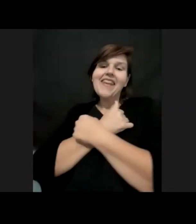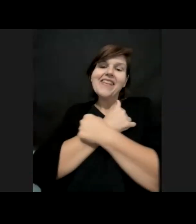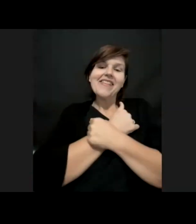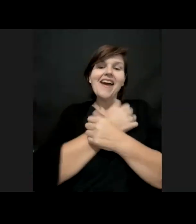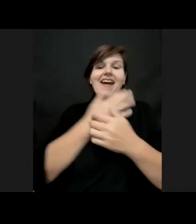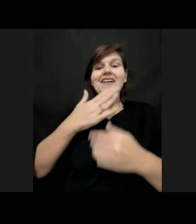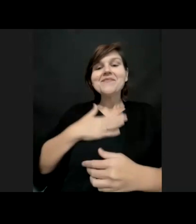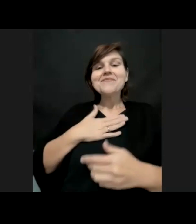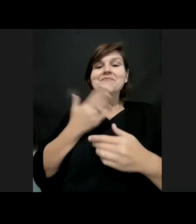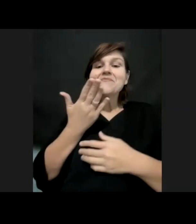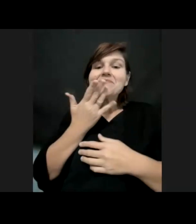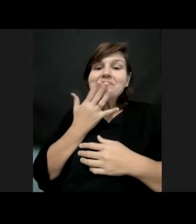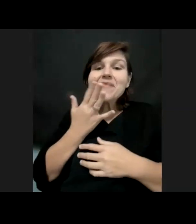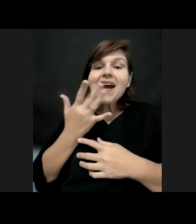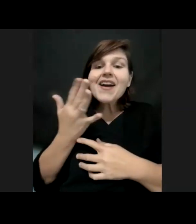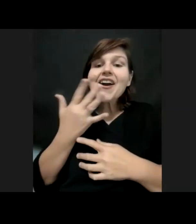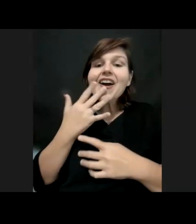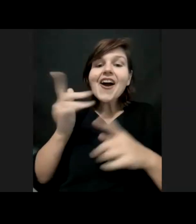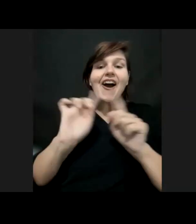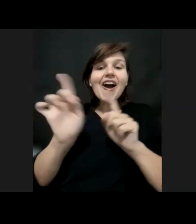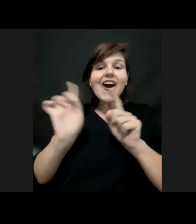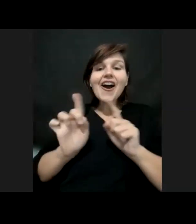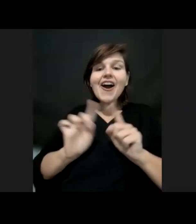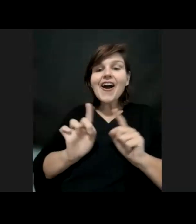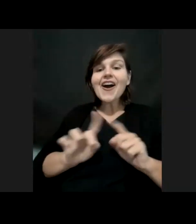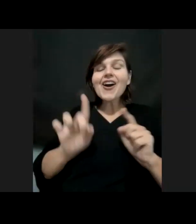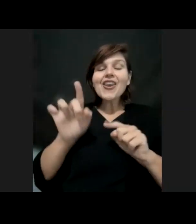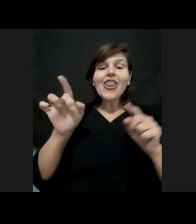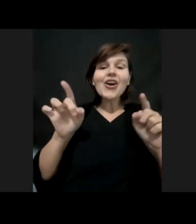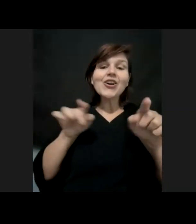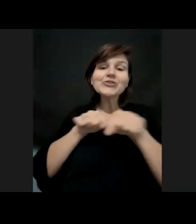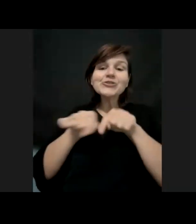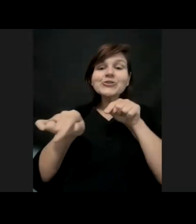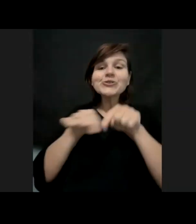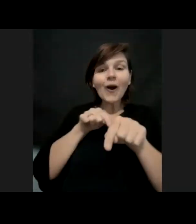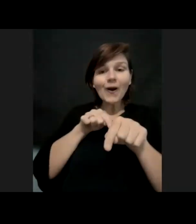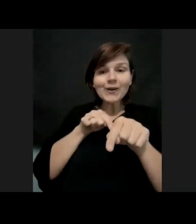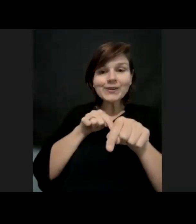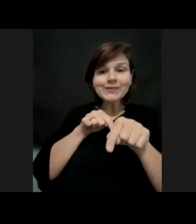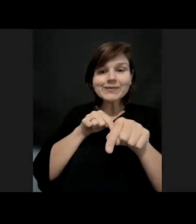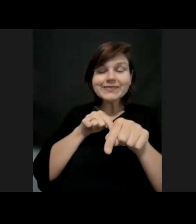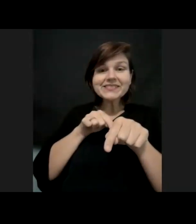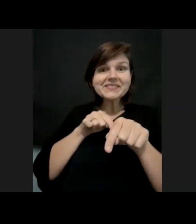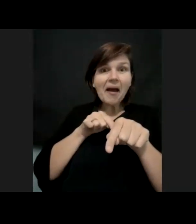I love my colorful socks,” sang Mr. Fox. What’s that song, Mr. Socks?